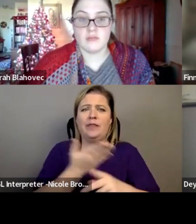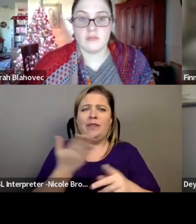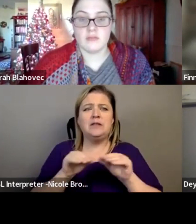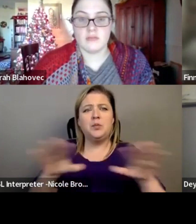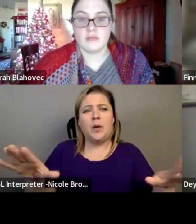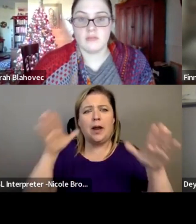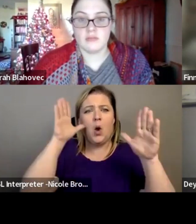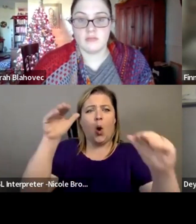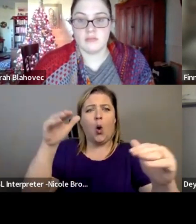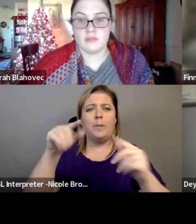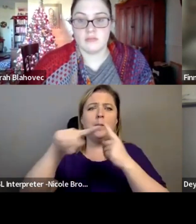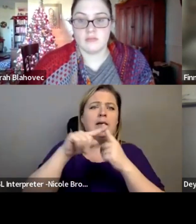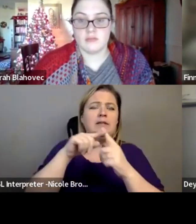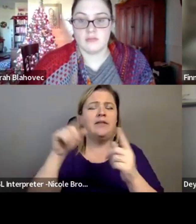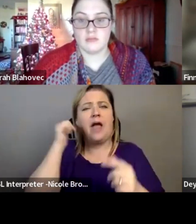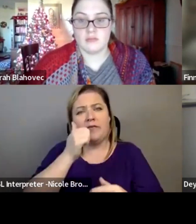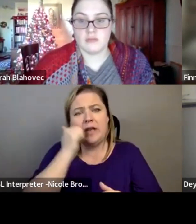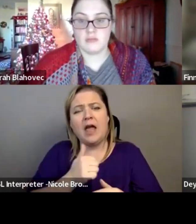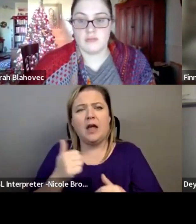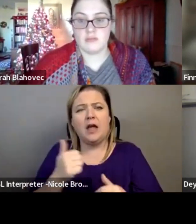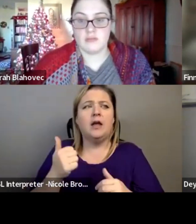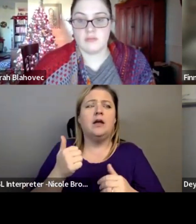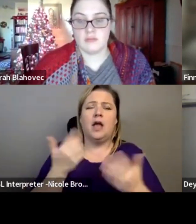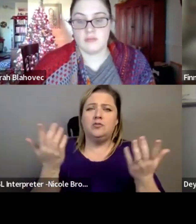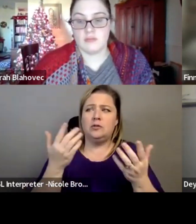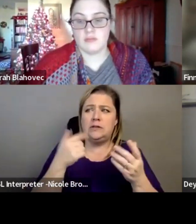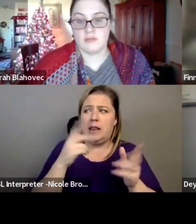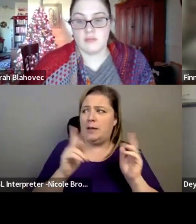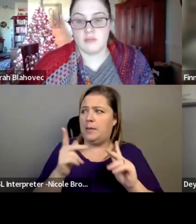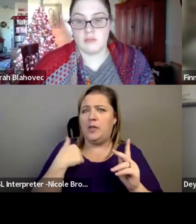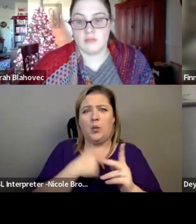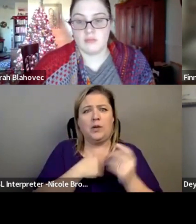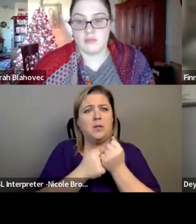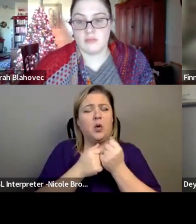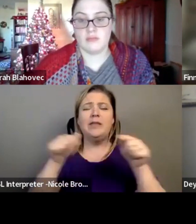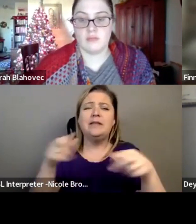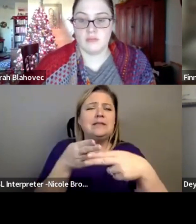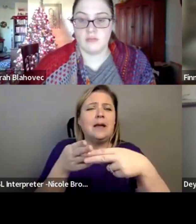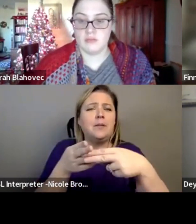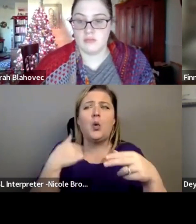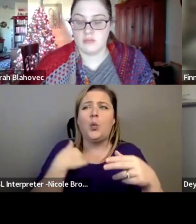daily basis reminding those that we support, that this is all temporary and that we may carry on with the goals and dreams we